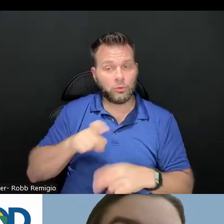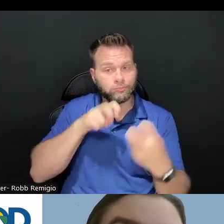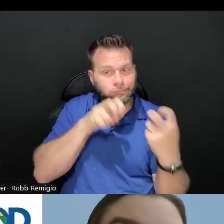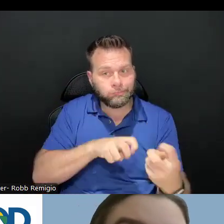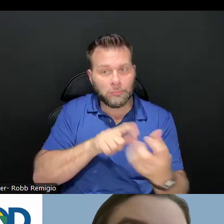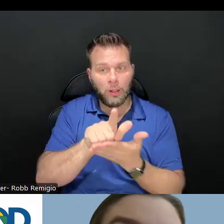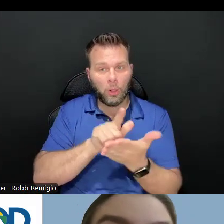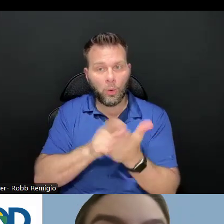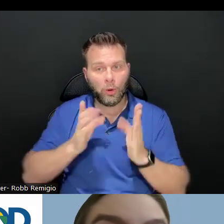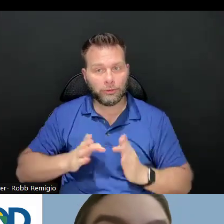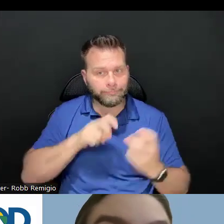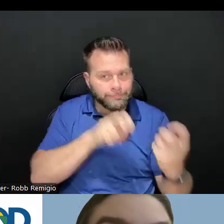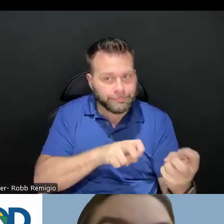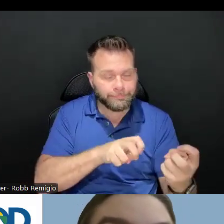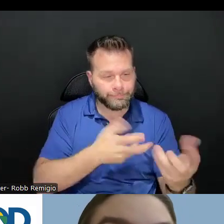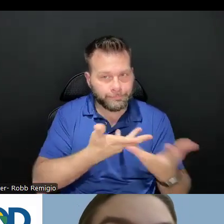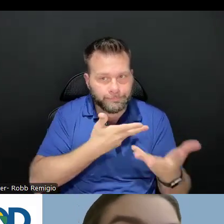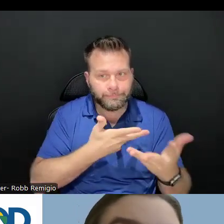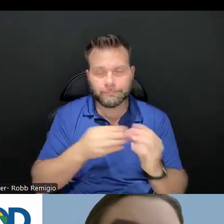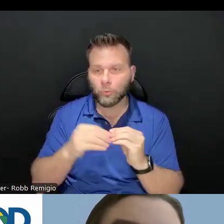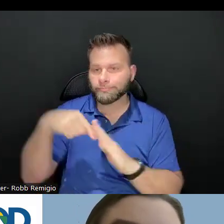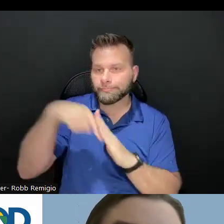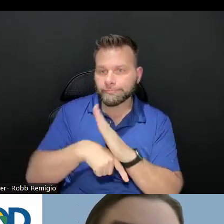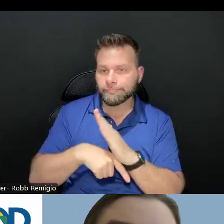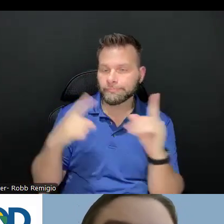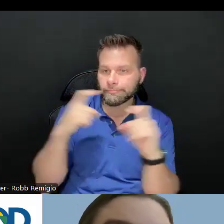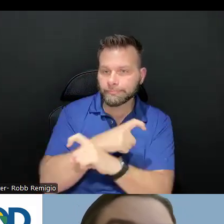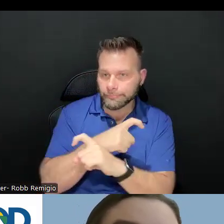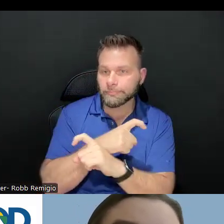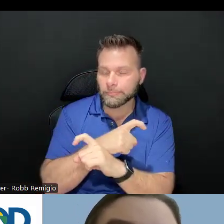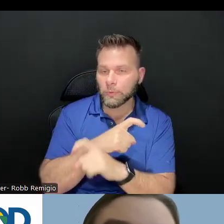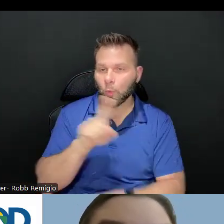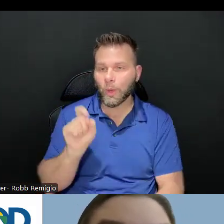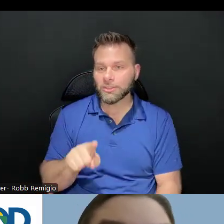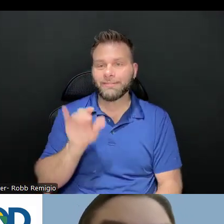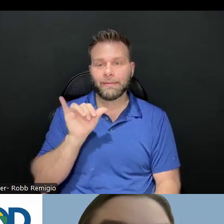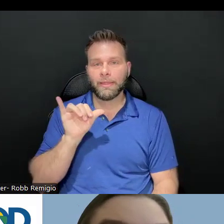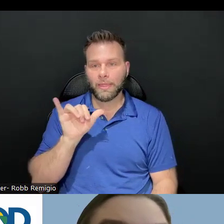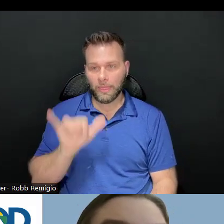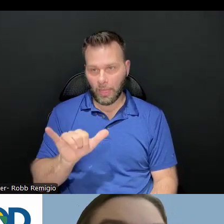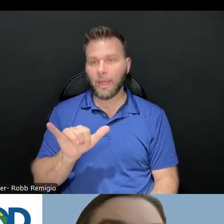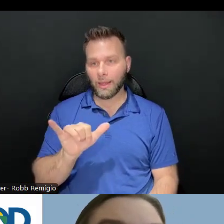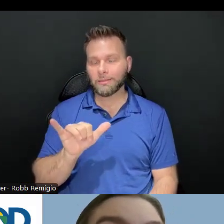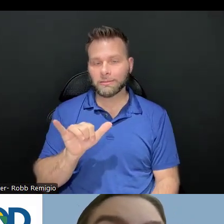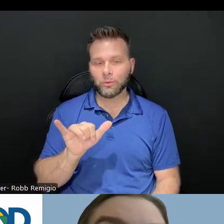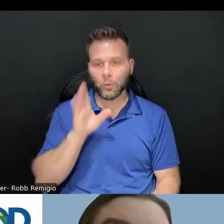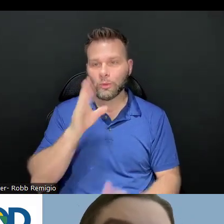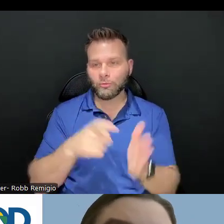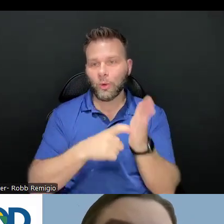you know, talk to a lawyer about a more complicated question, that's going to be something